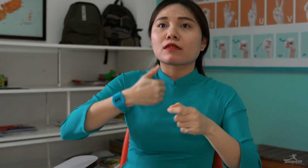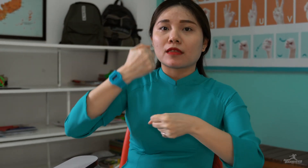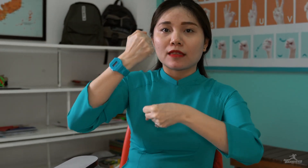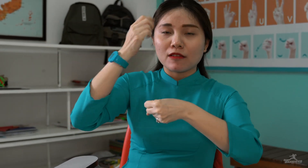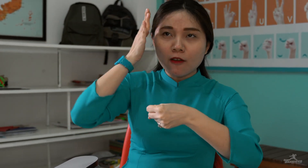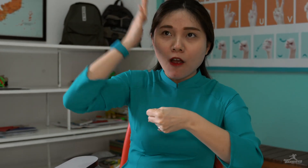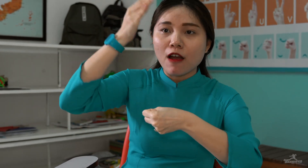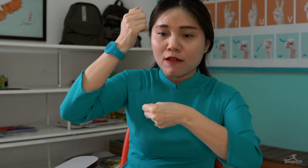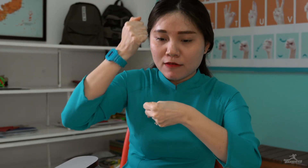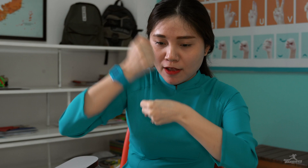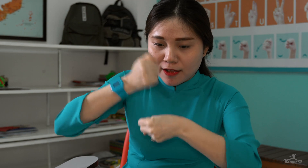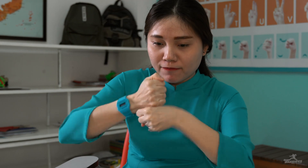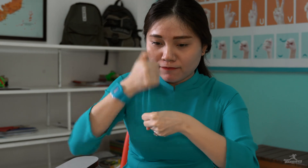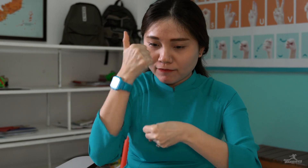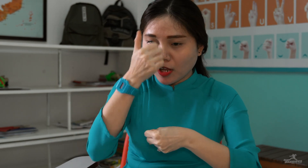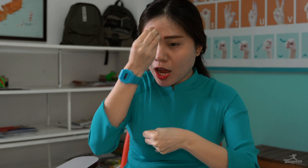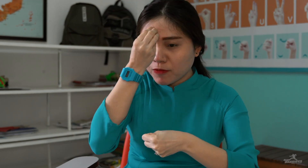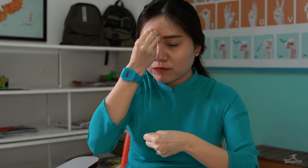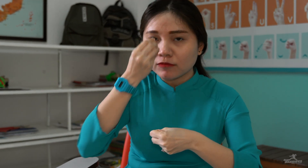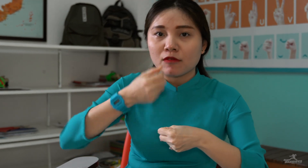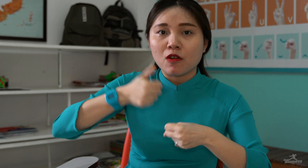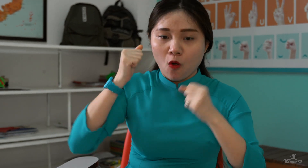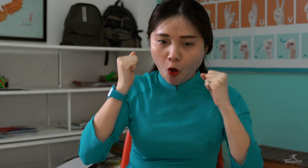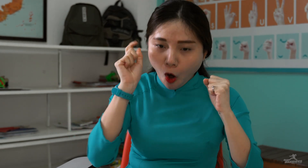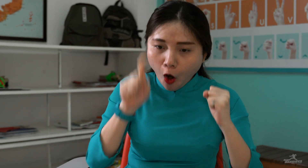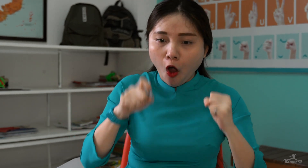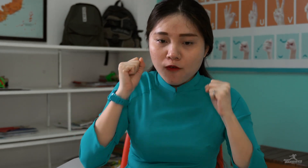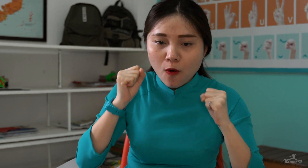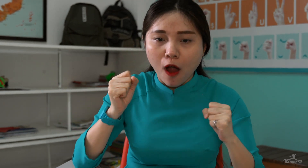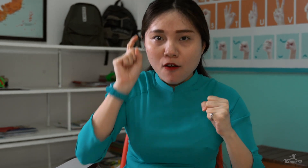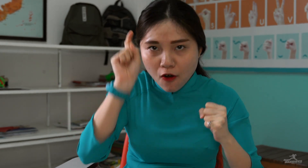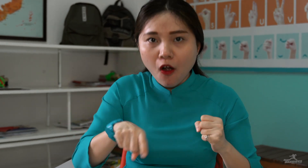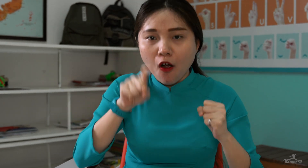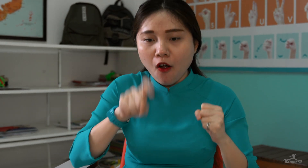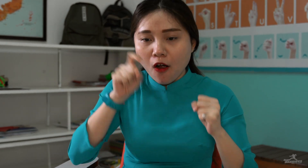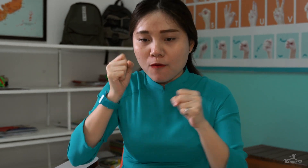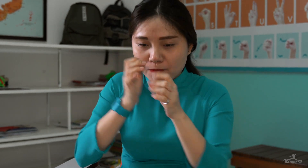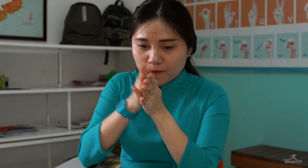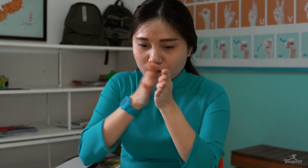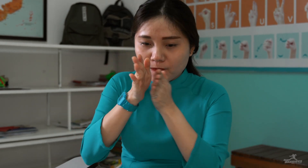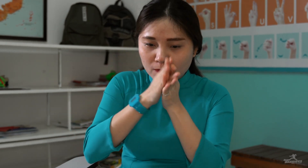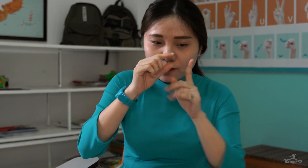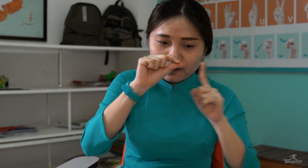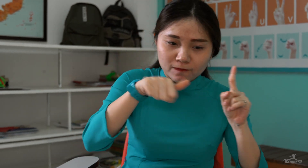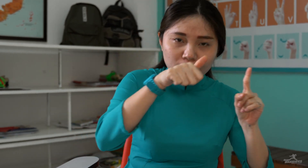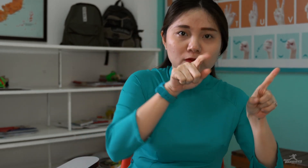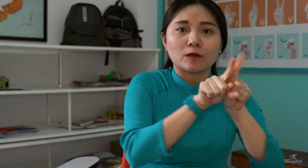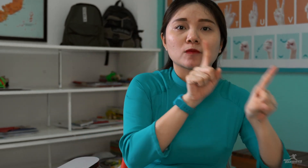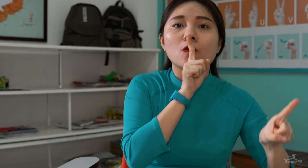and set goals for their future careers. They have to work hard and continue learning